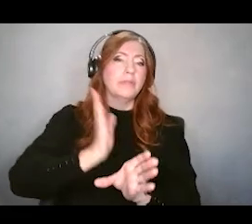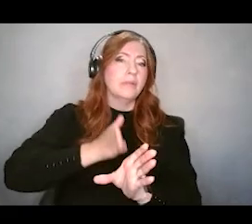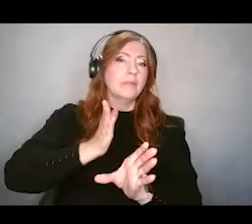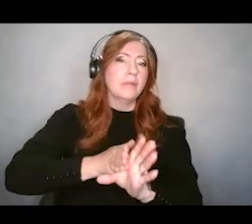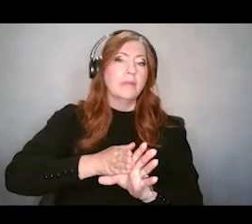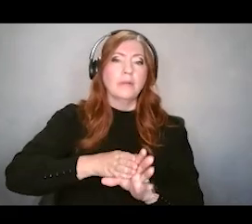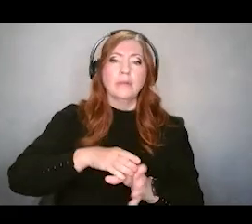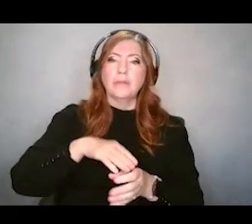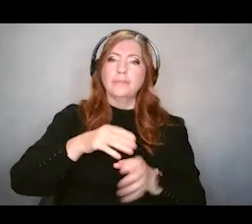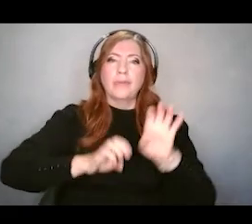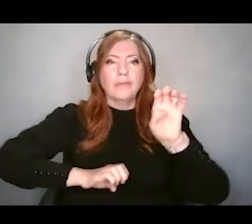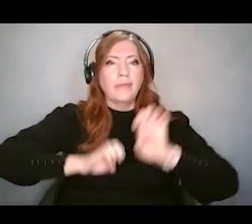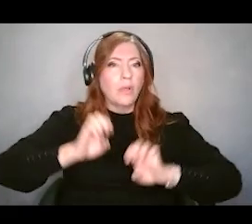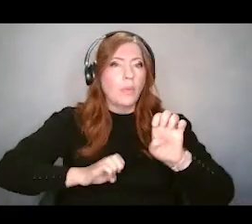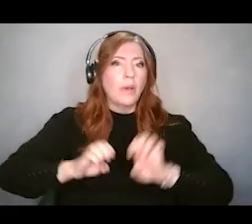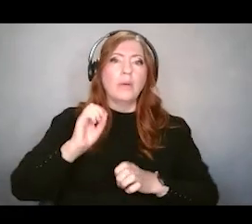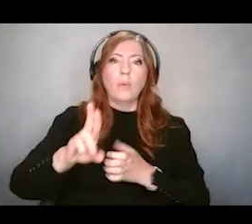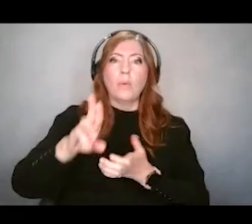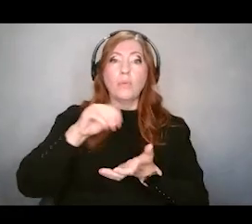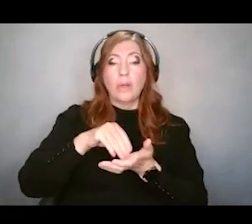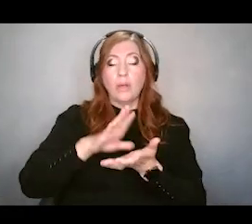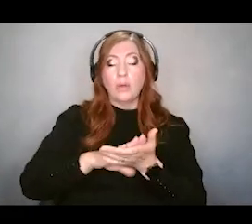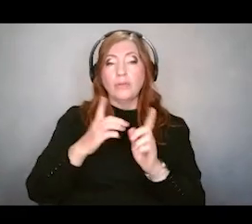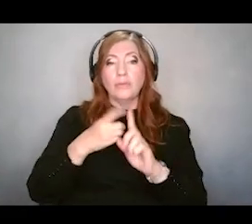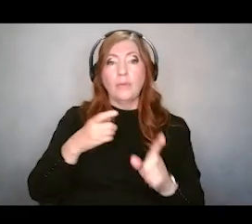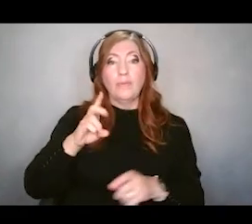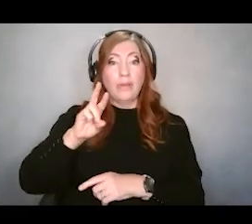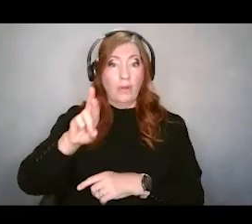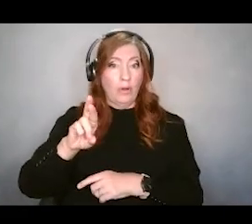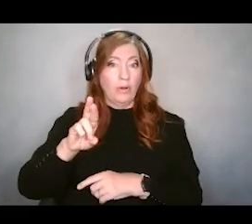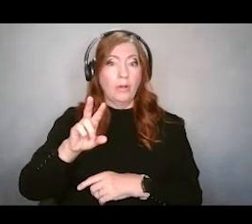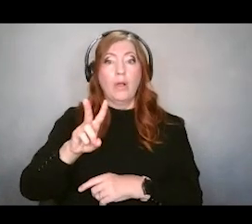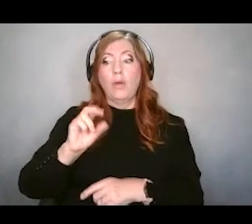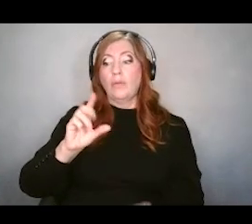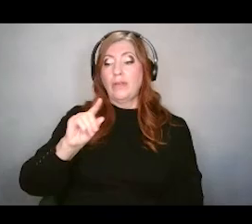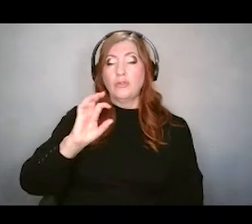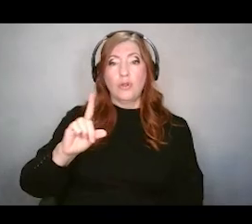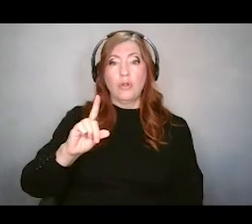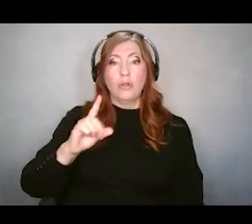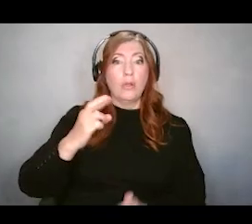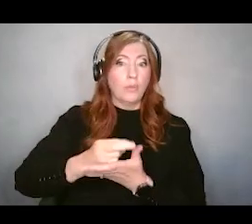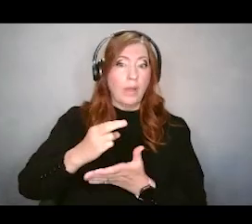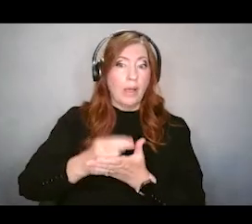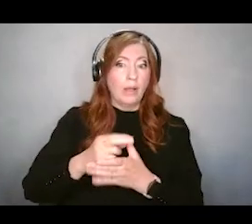or records from vocational rehabilitation (VR) or campus disability services.